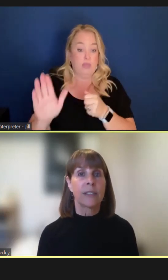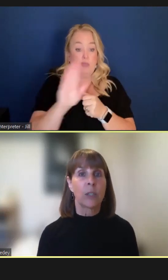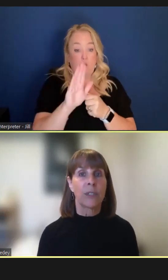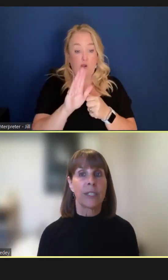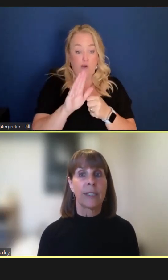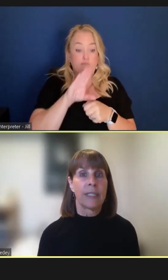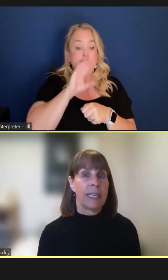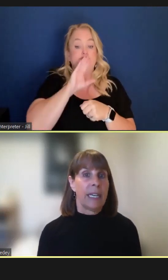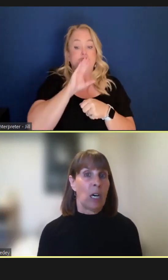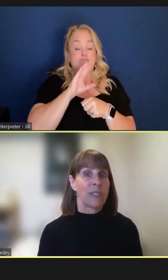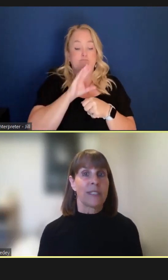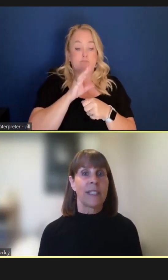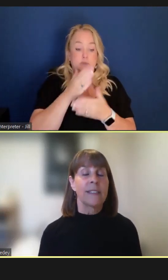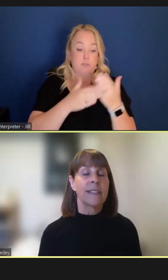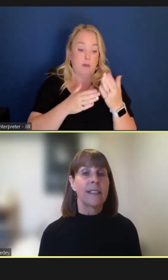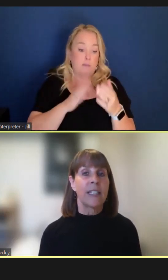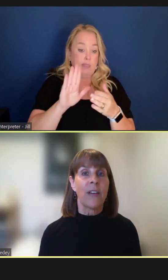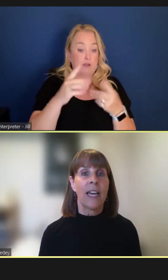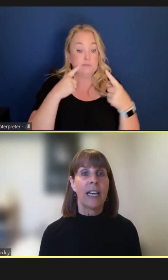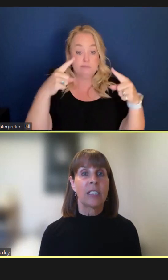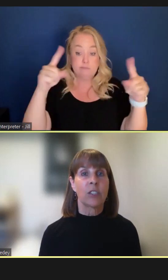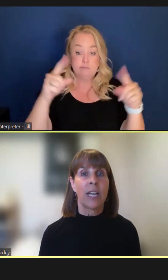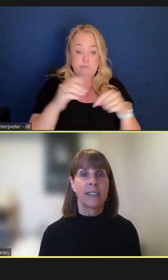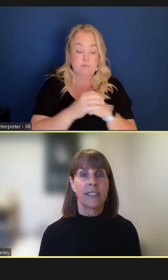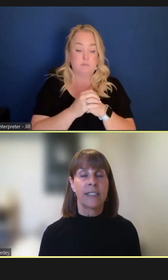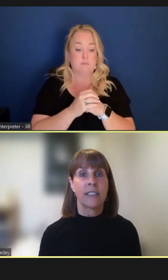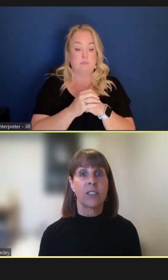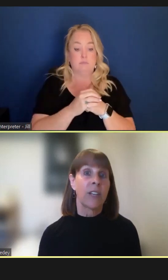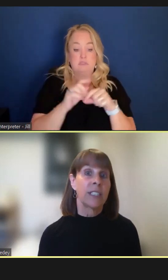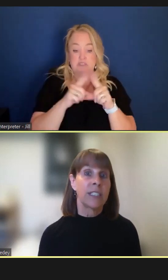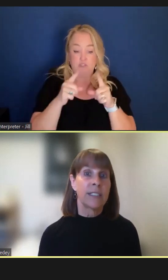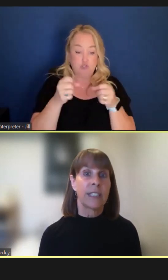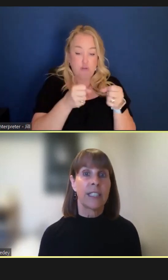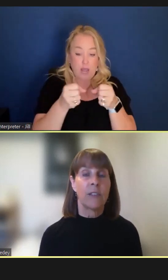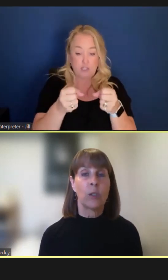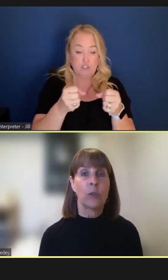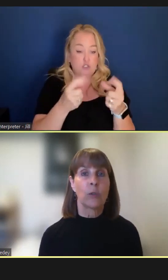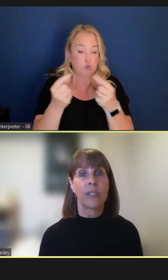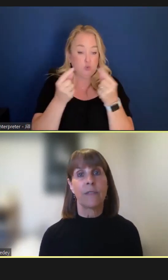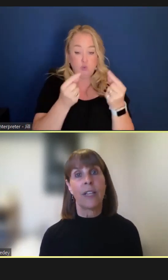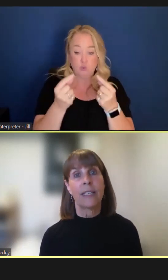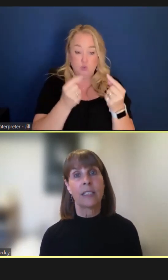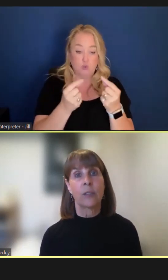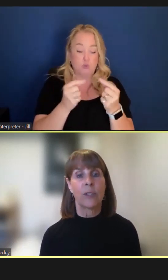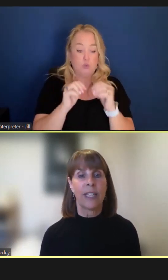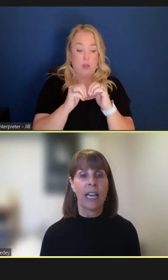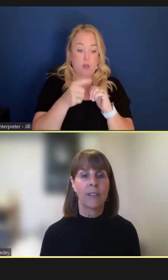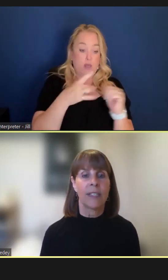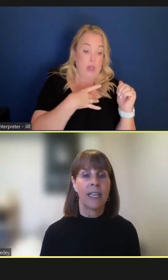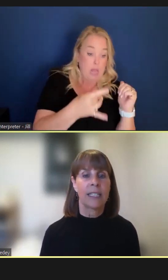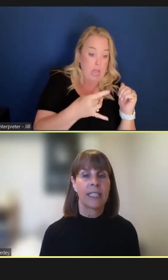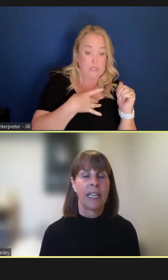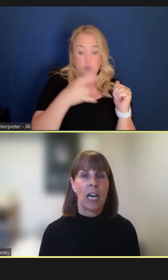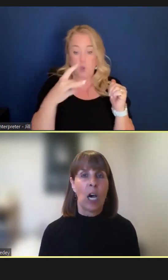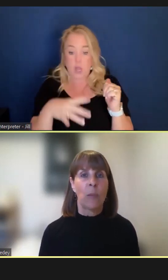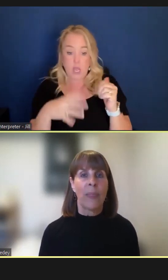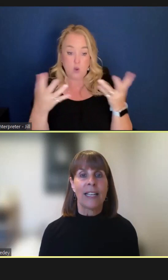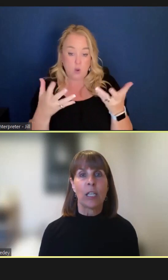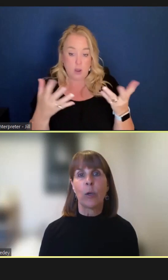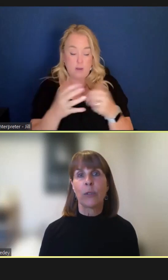some of the um successes that they've had strategy strategies that they've used what they've liked what they haven't liked um and that's helped to